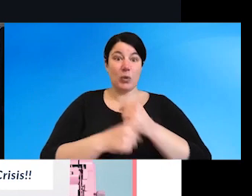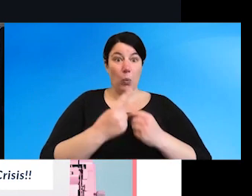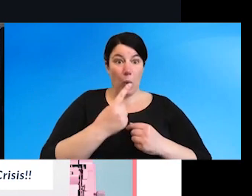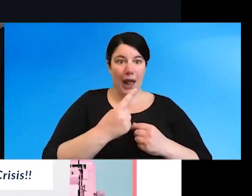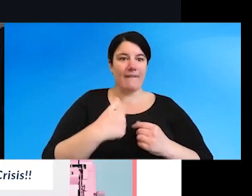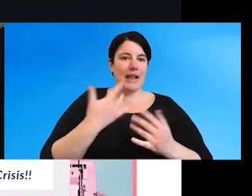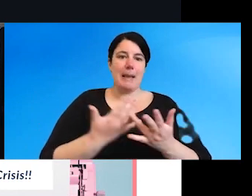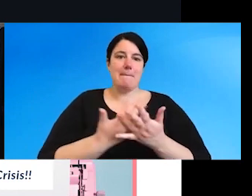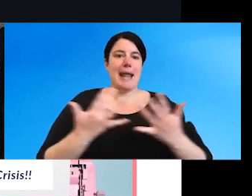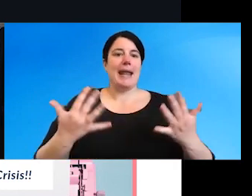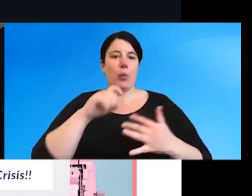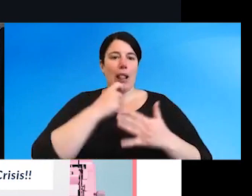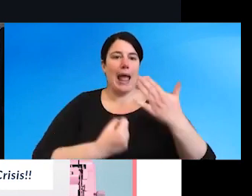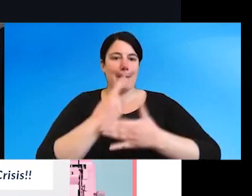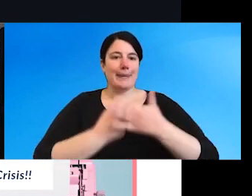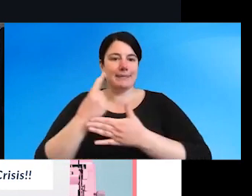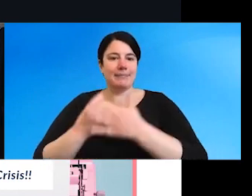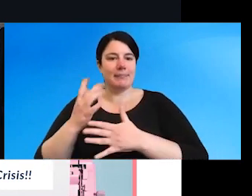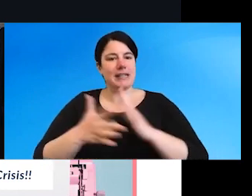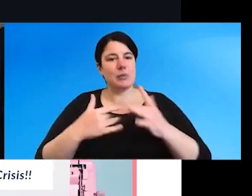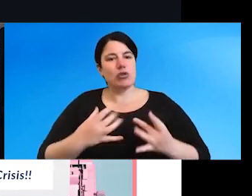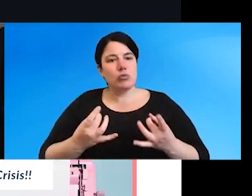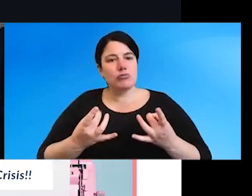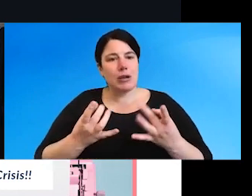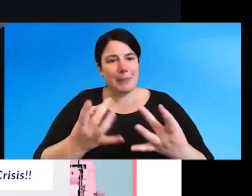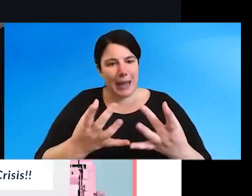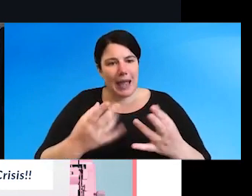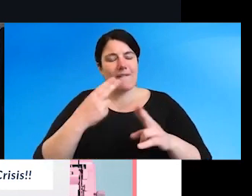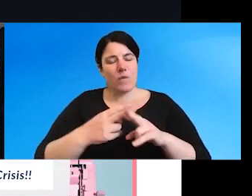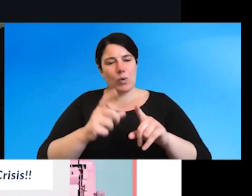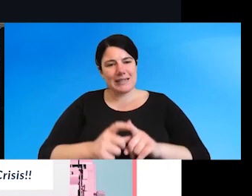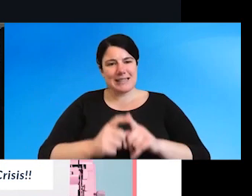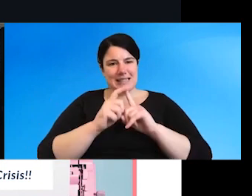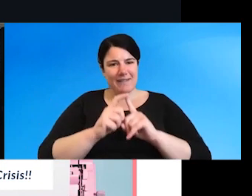We'll need to be preparing for those really difficult news cycles.